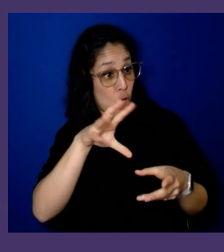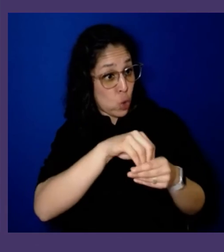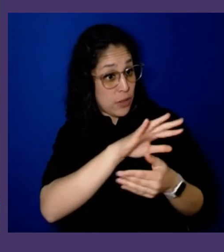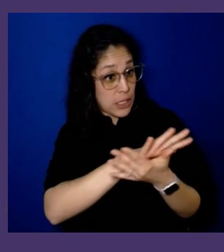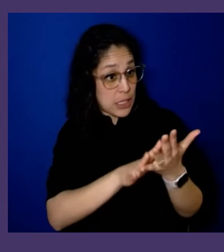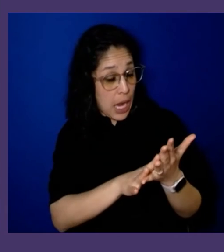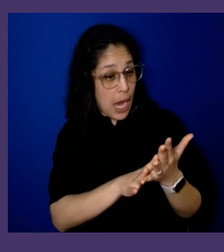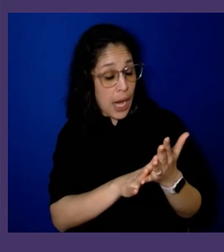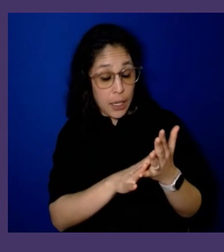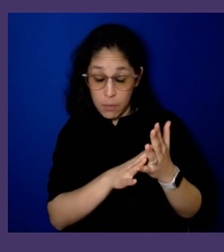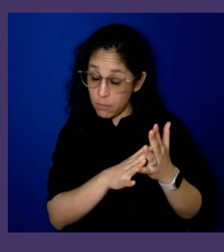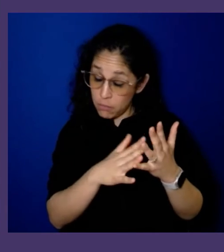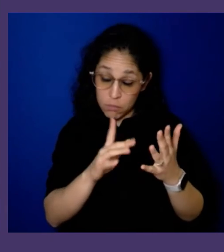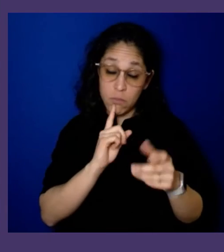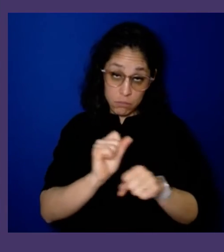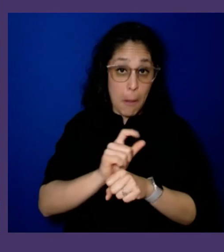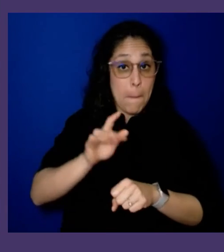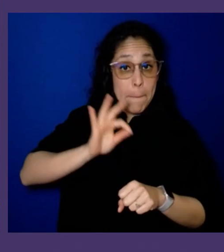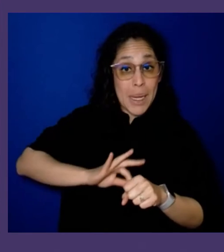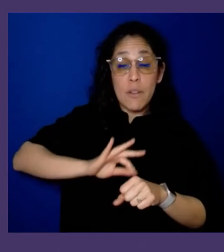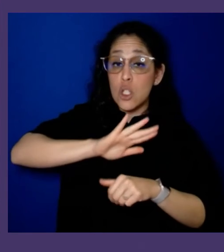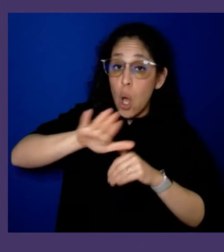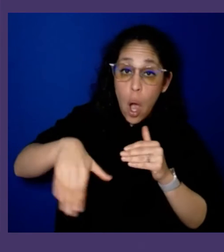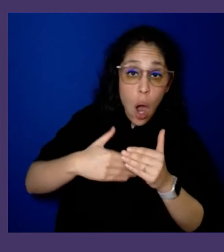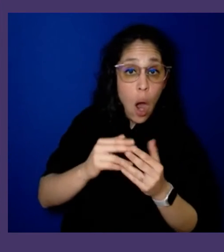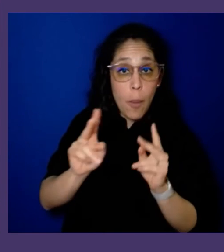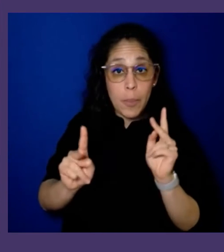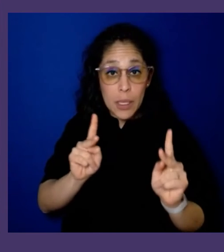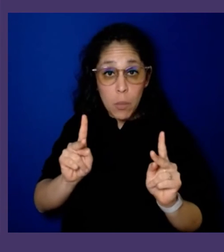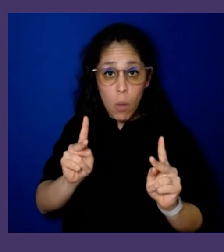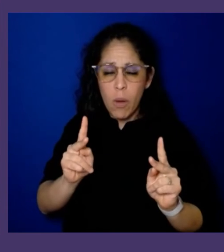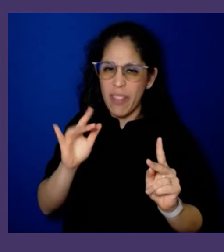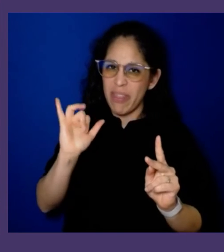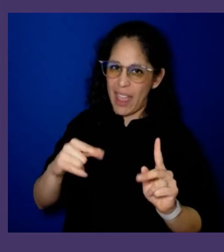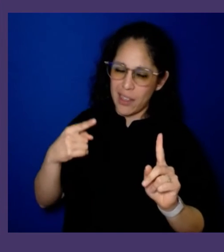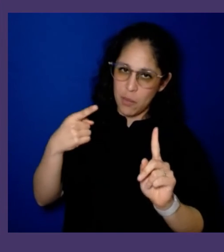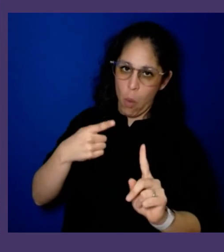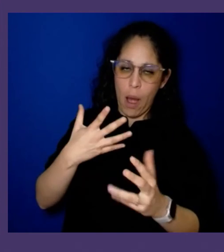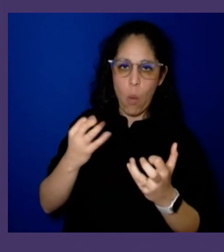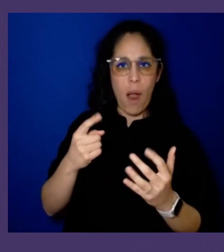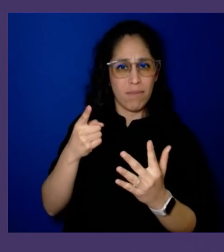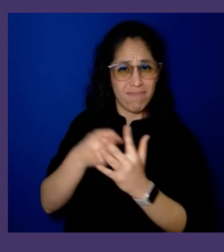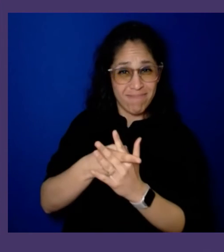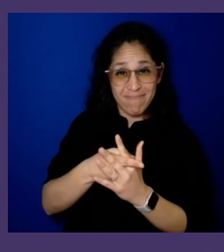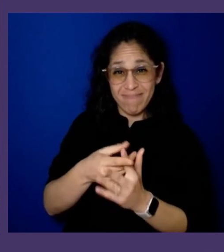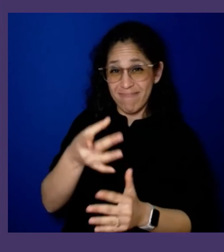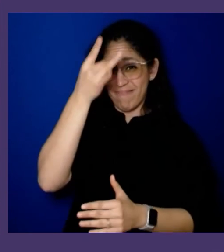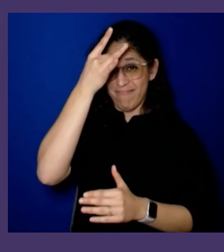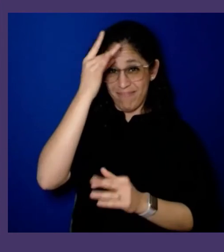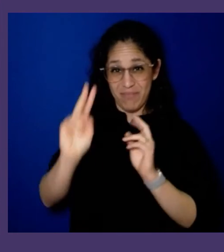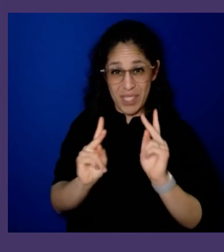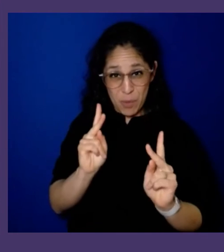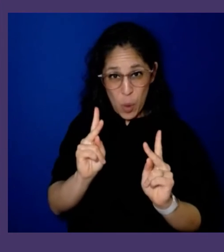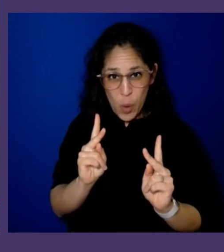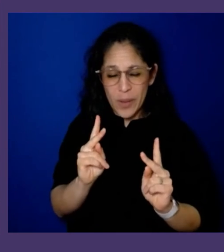I'd love the audience to take that away. Frankly, inclusive design really improves--